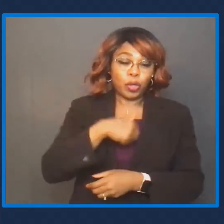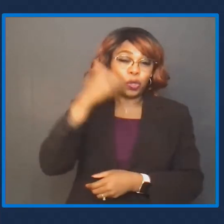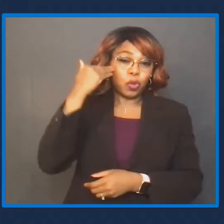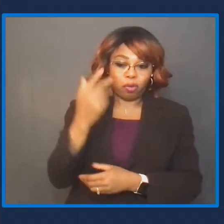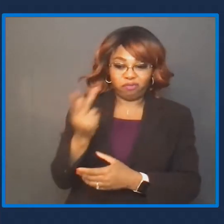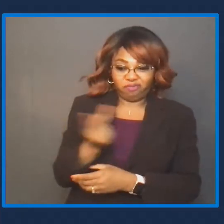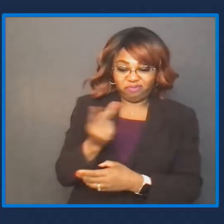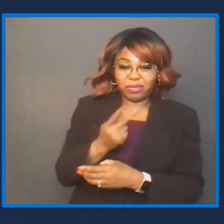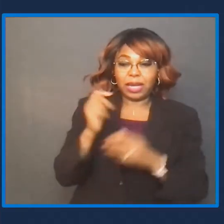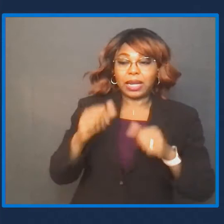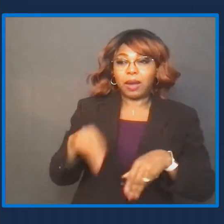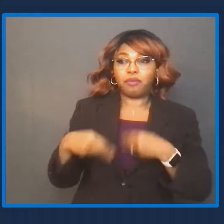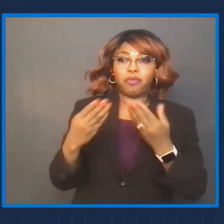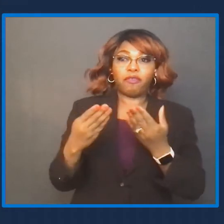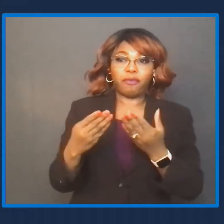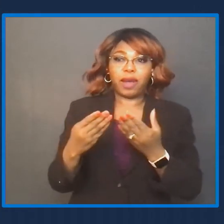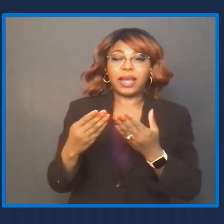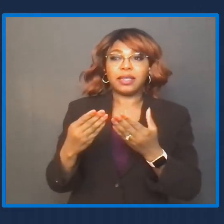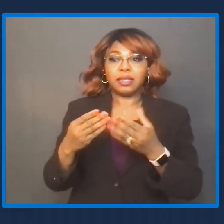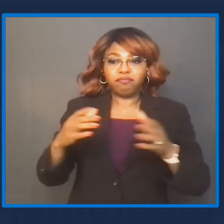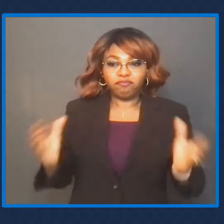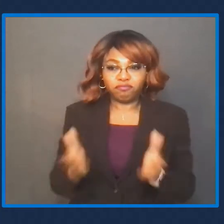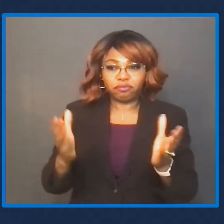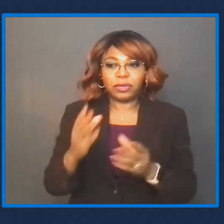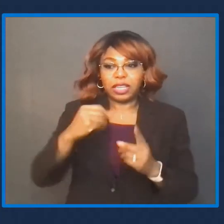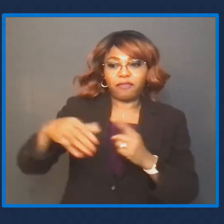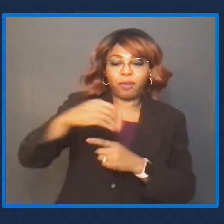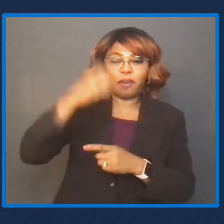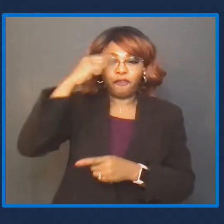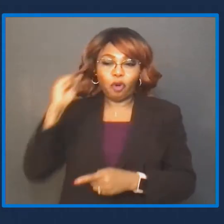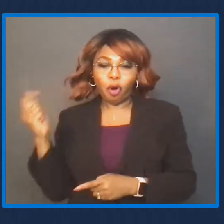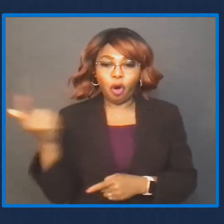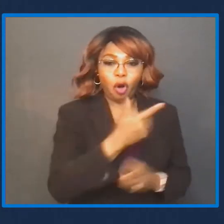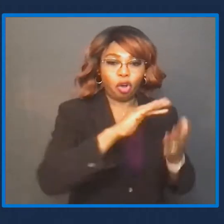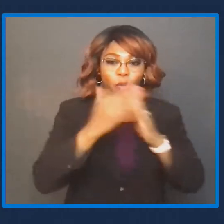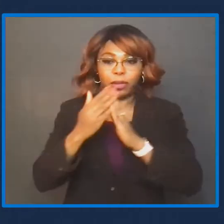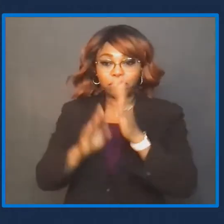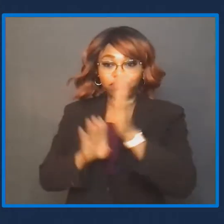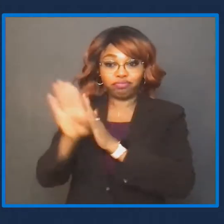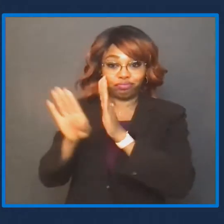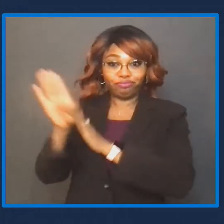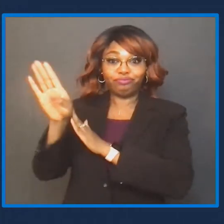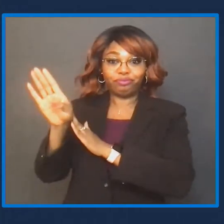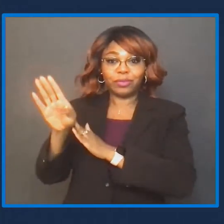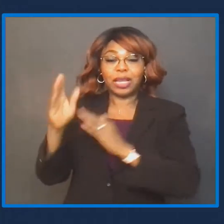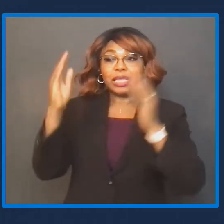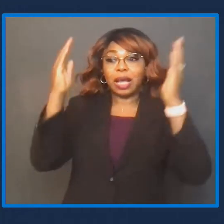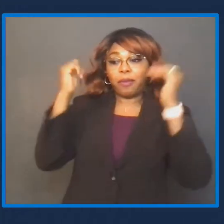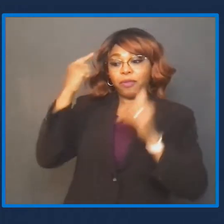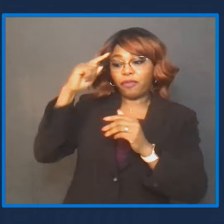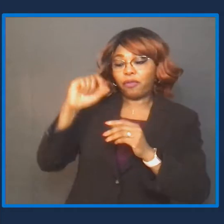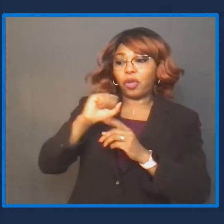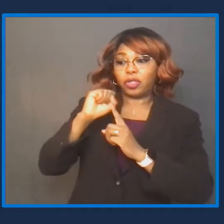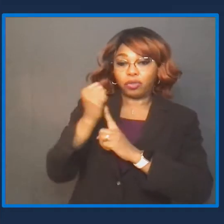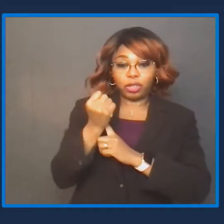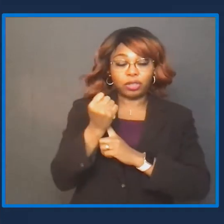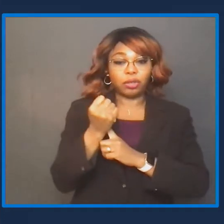an enabling environment for all communities to thrive. I'm hoping for a situation where there's more consultation